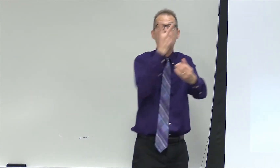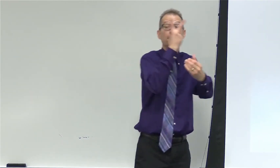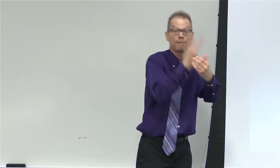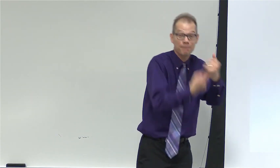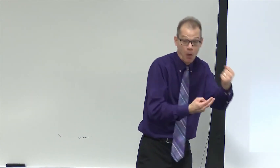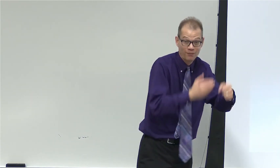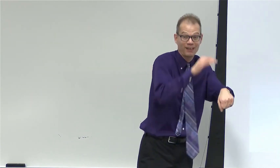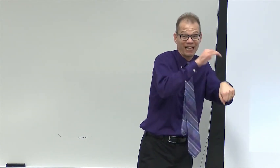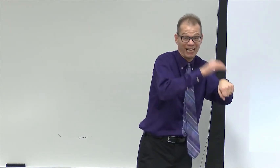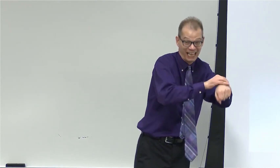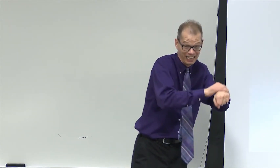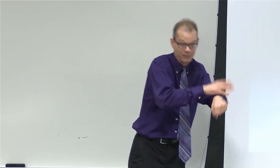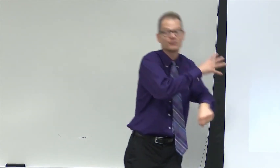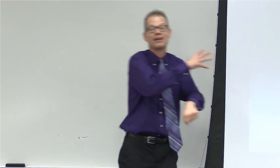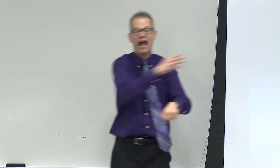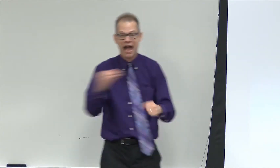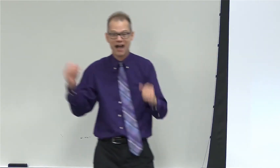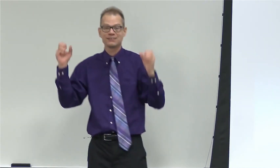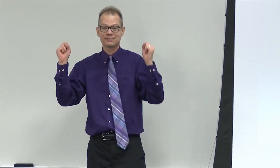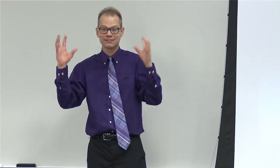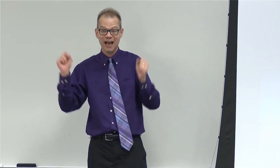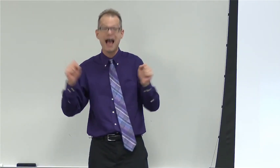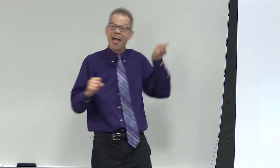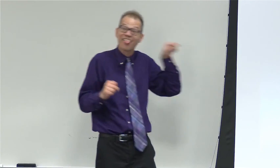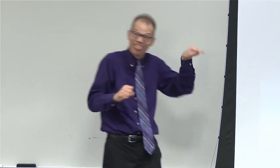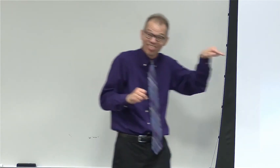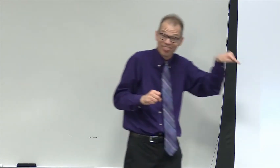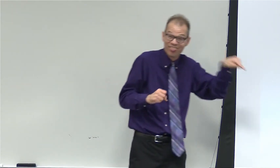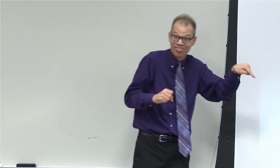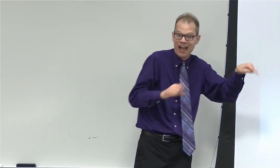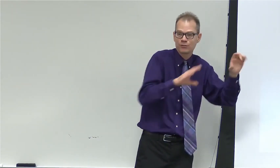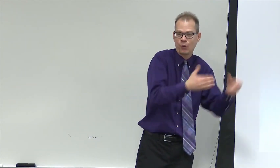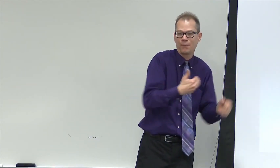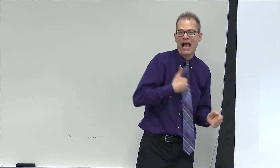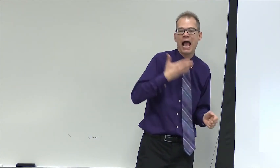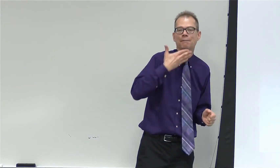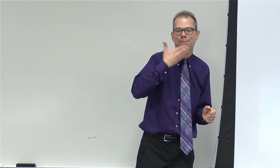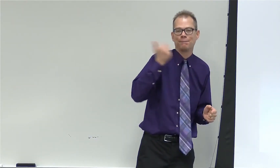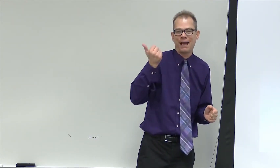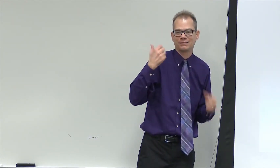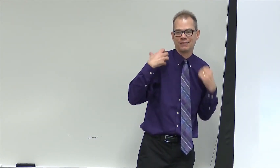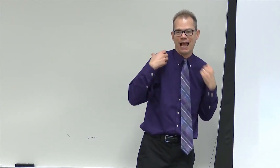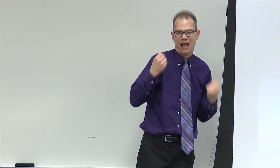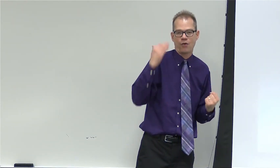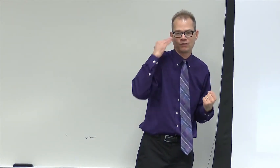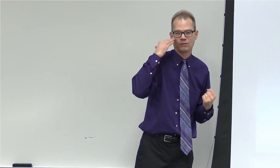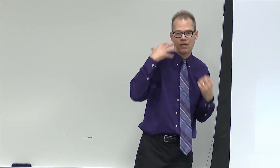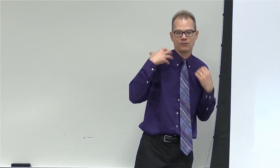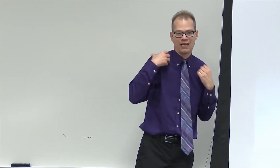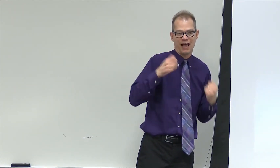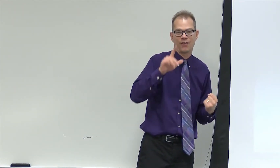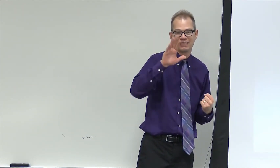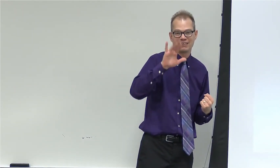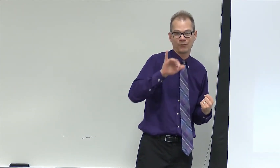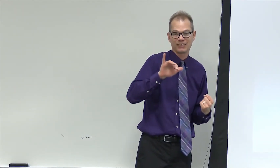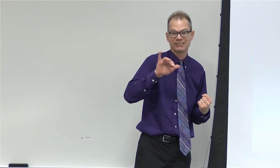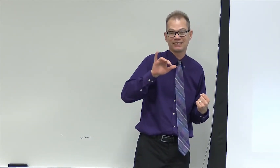Remember, there was a percentage that said that they were fluent in both languages. That was the group that had stronger skills